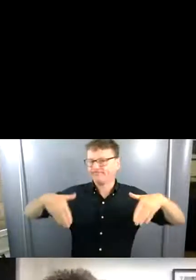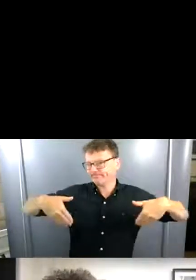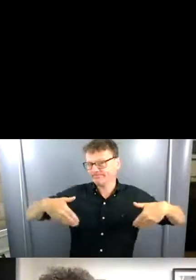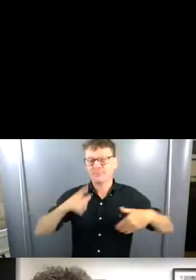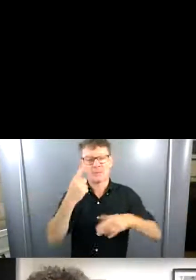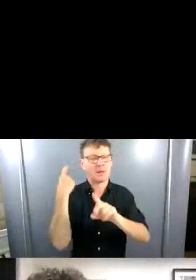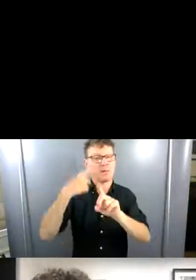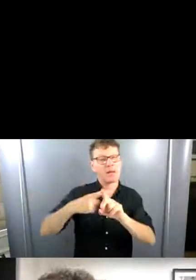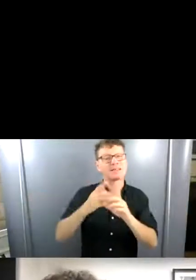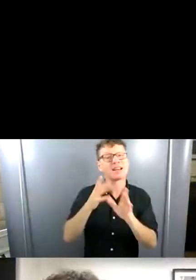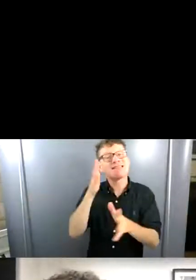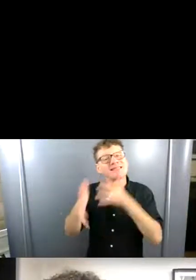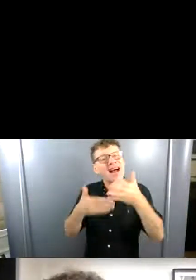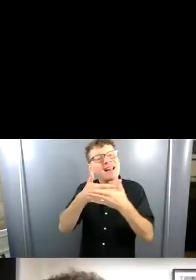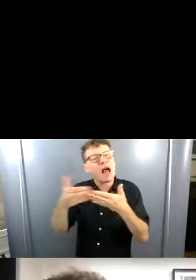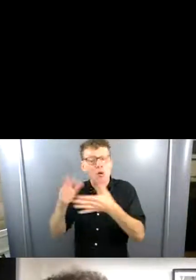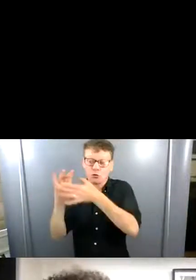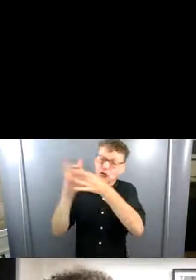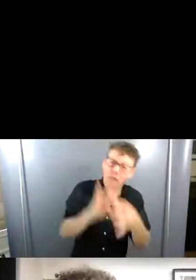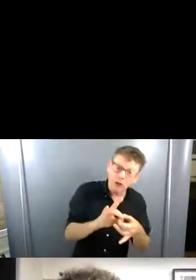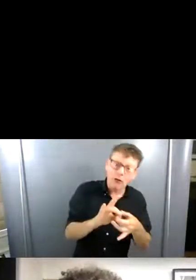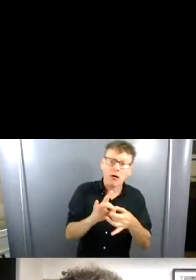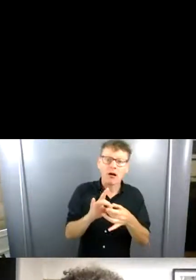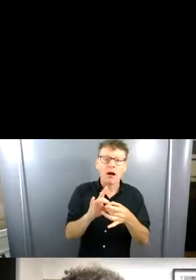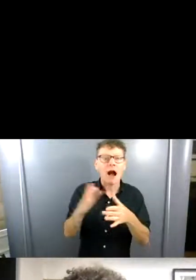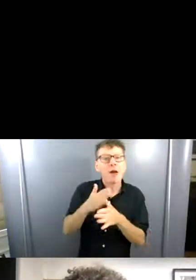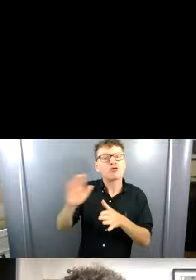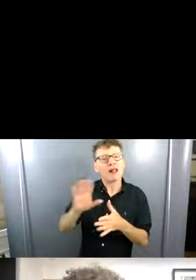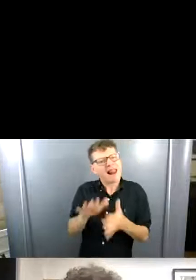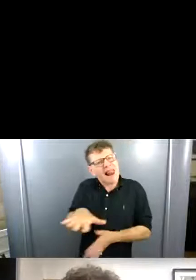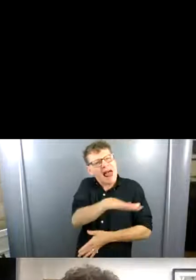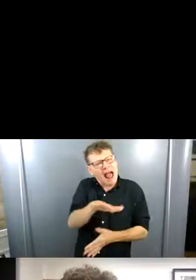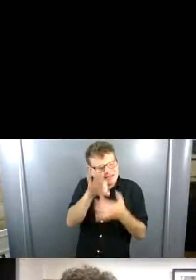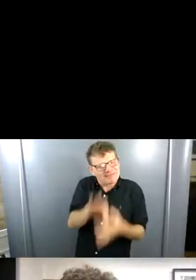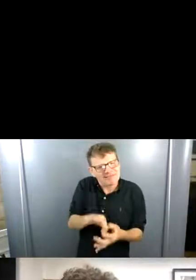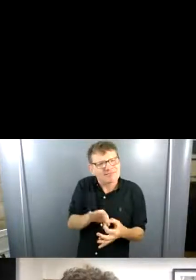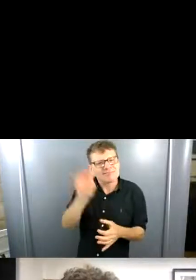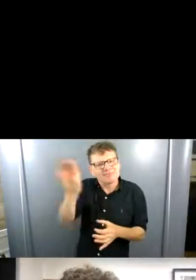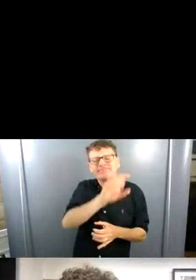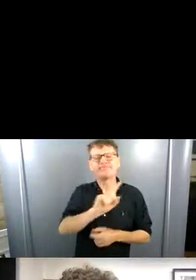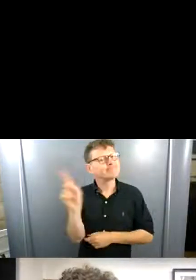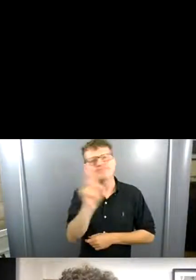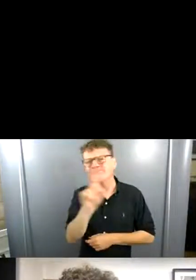with land and land ownership and these kind of land-based I guess identities